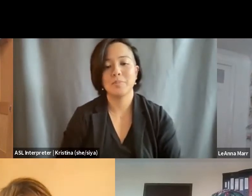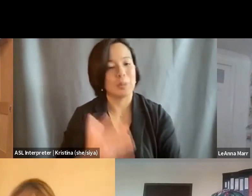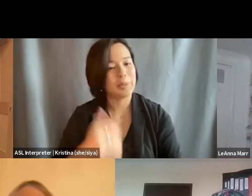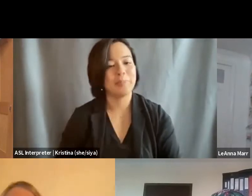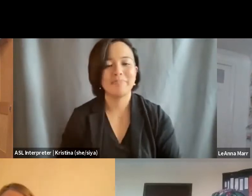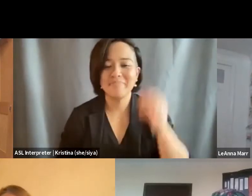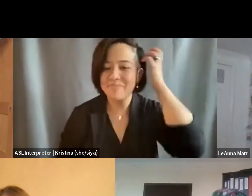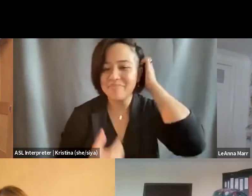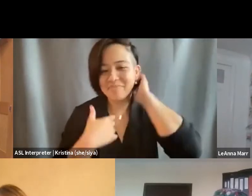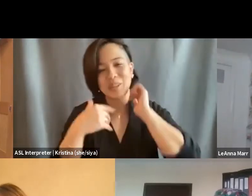yeah, I'll stop there. Thank you.